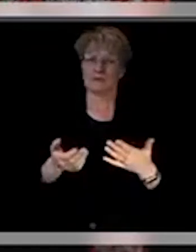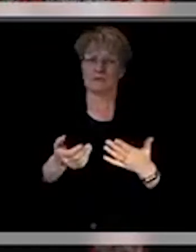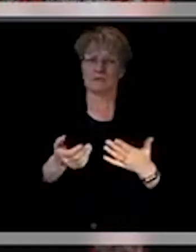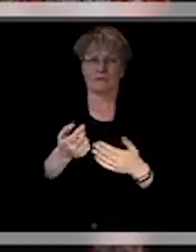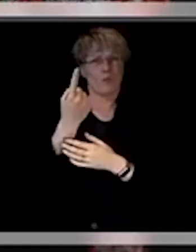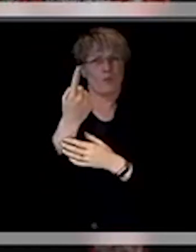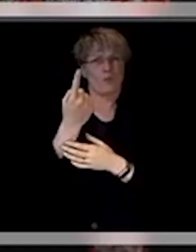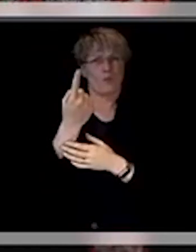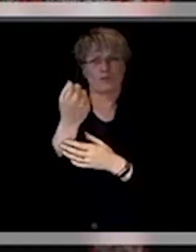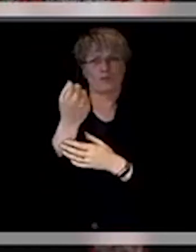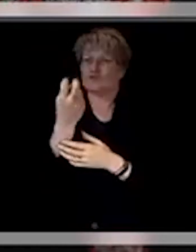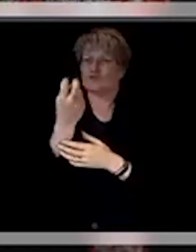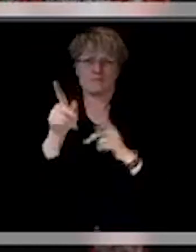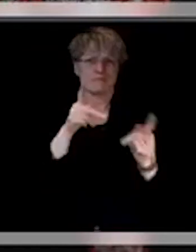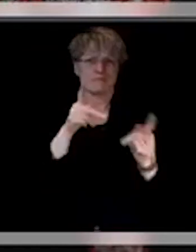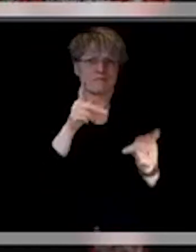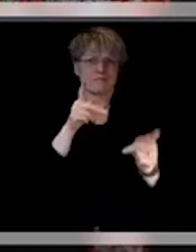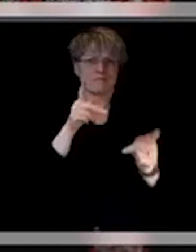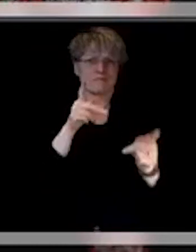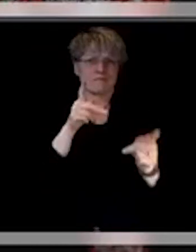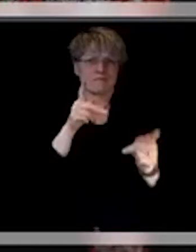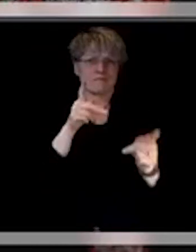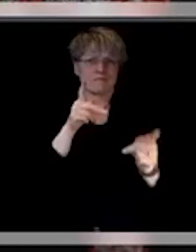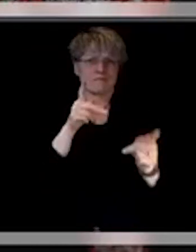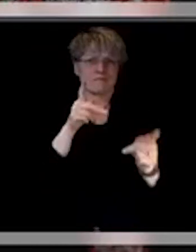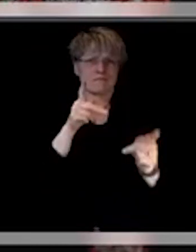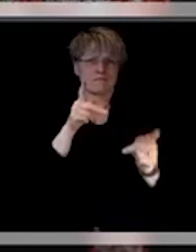learning about these cases because sometimes we learn later from other contacts who give